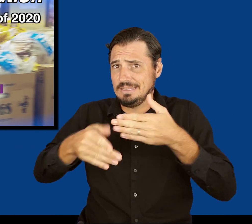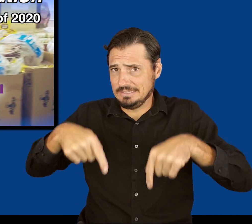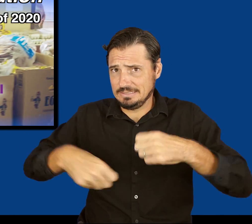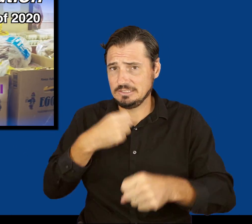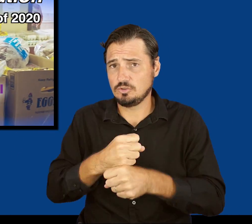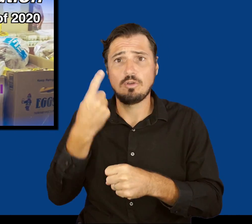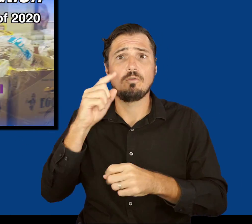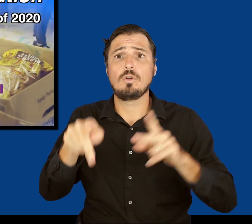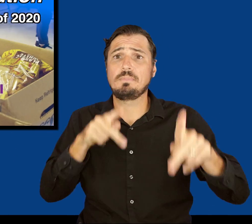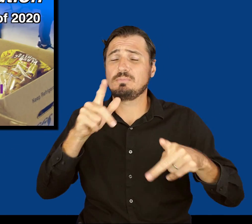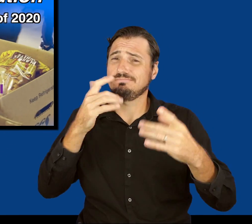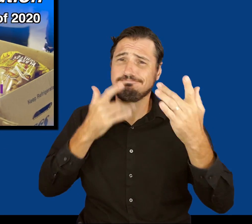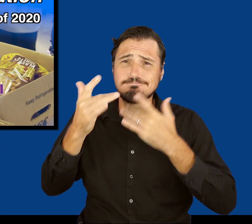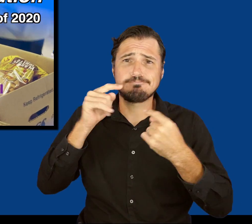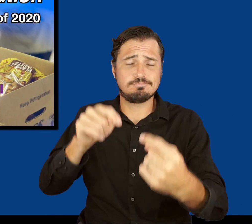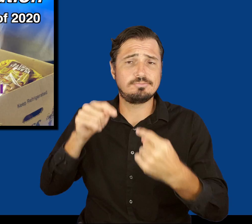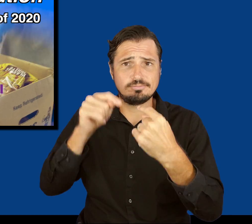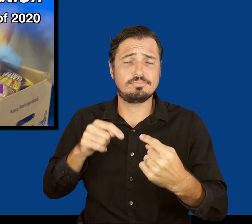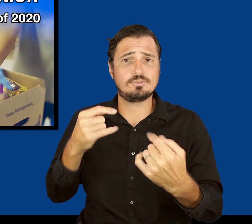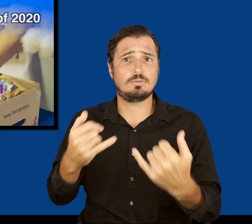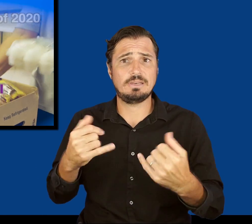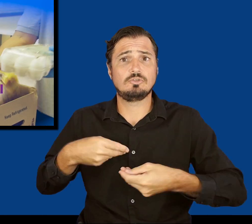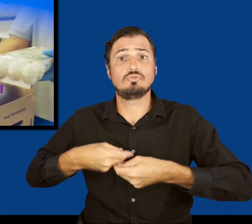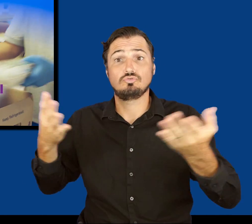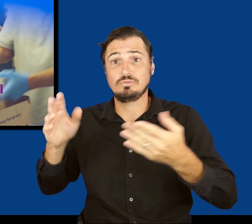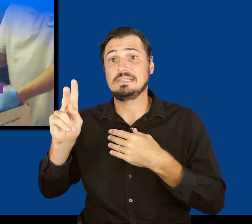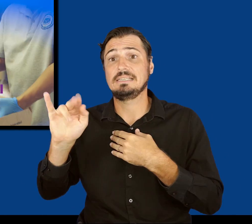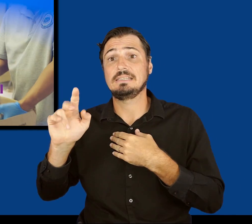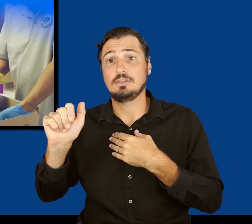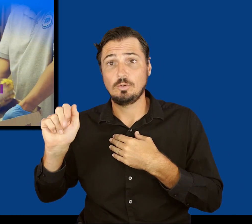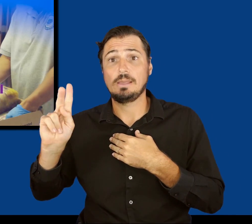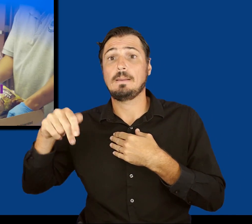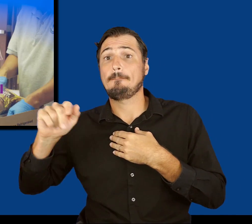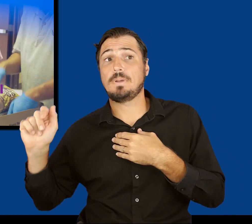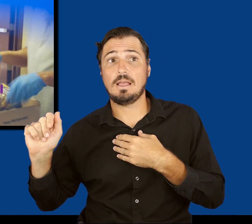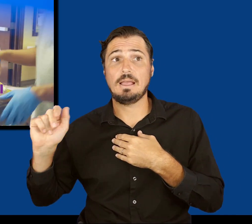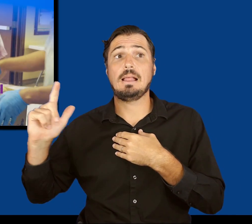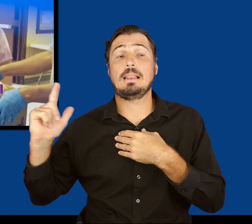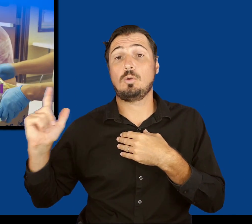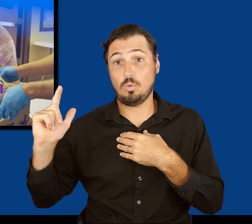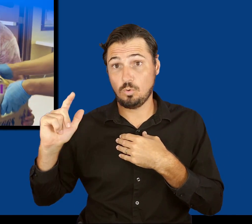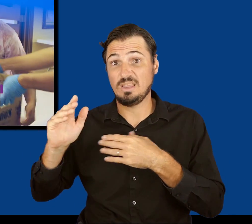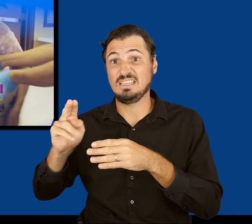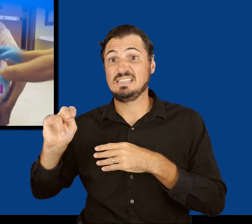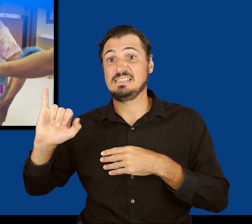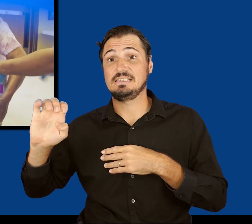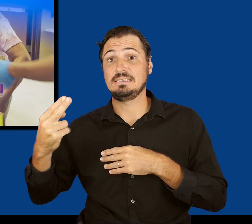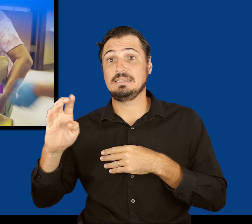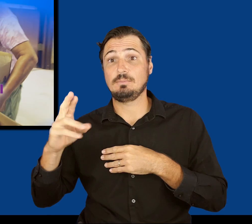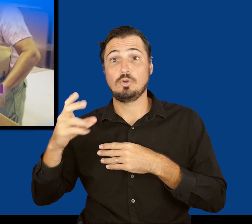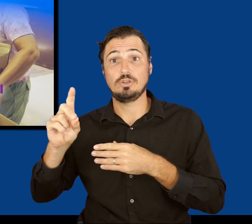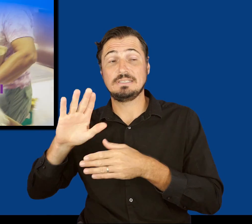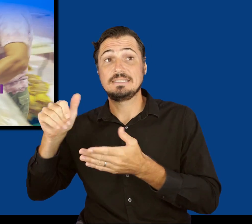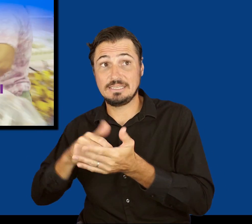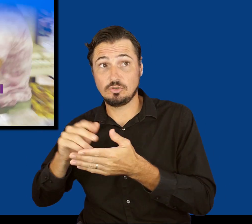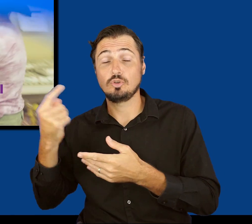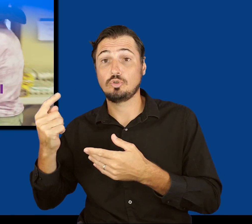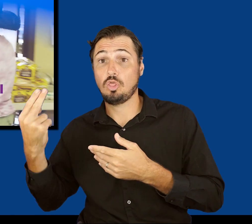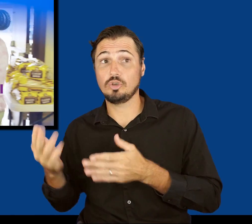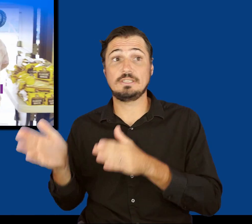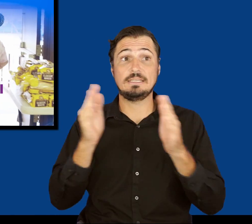Distributions are at the Kilauea, Kapa‘a, and Līhu‘e neighborhood centers on Tuesdays and Thursdays; and at the Koloa, Hanapēpē, and Waimea neighborhood centers on Wednesdays